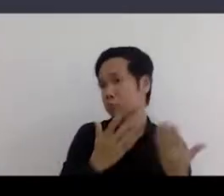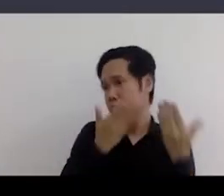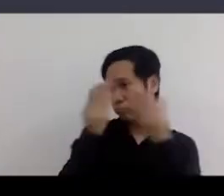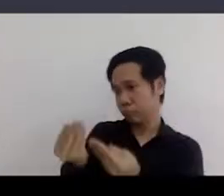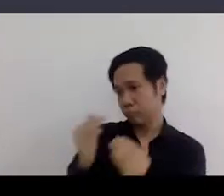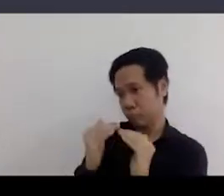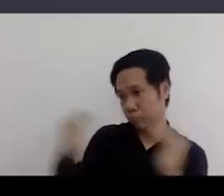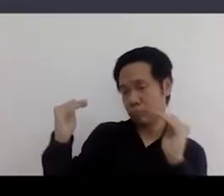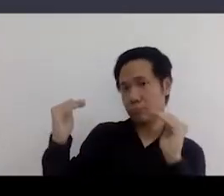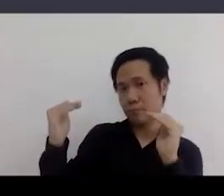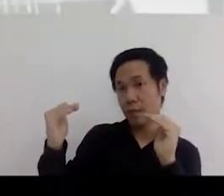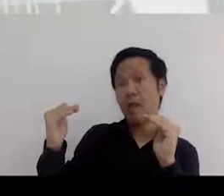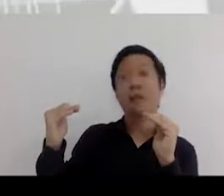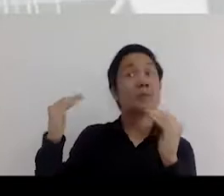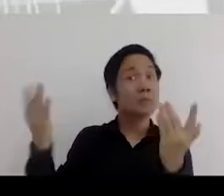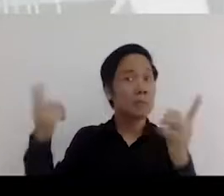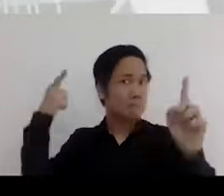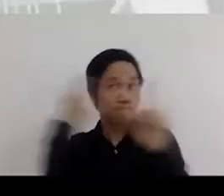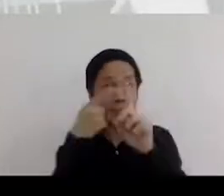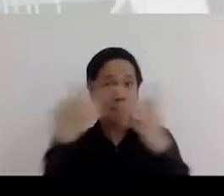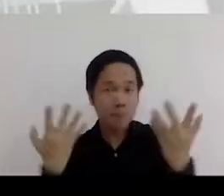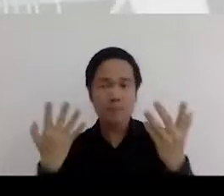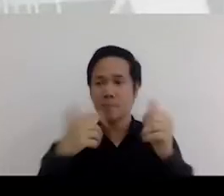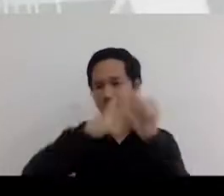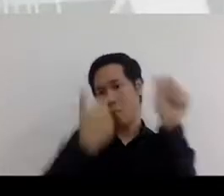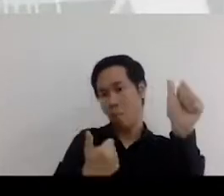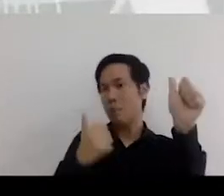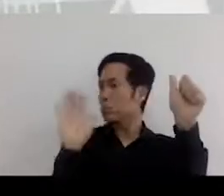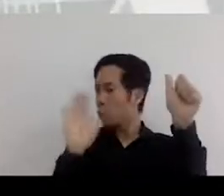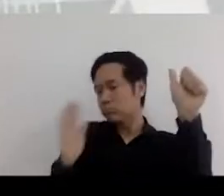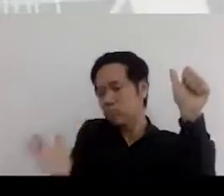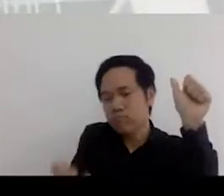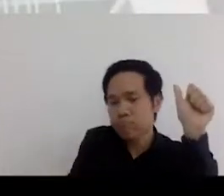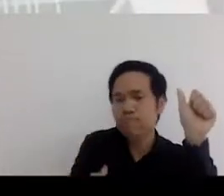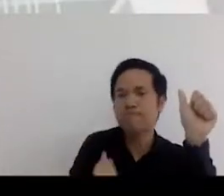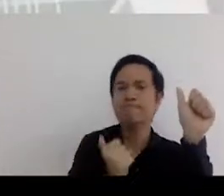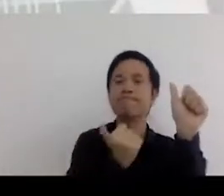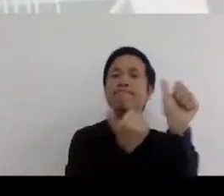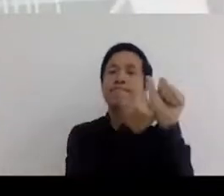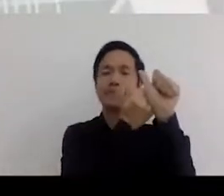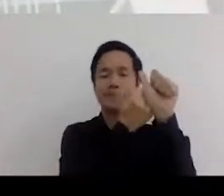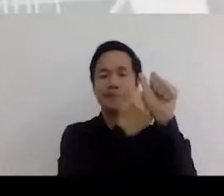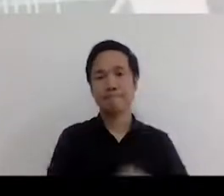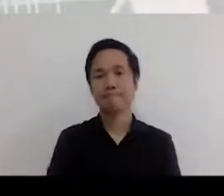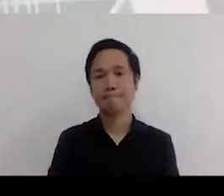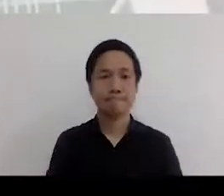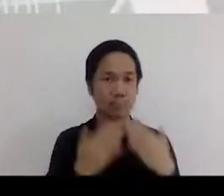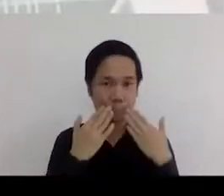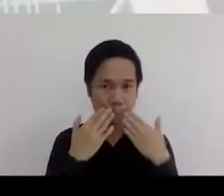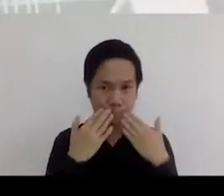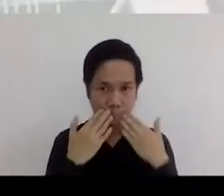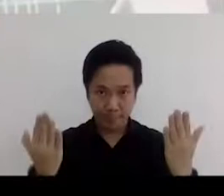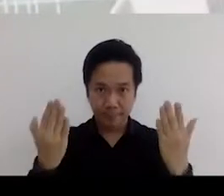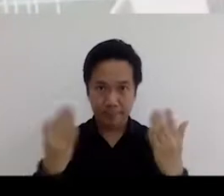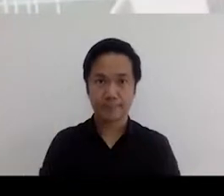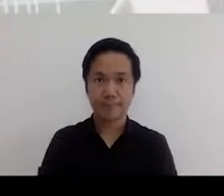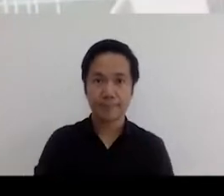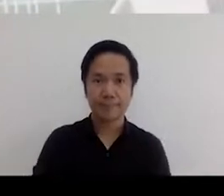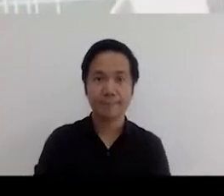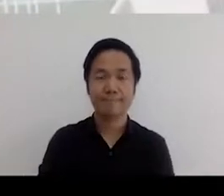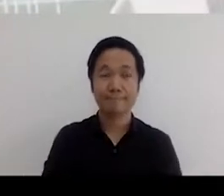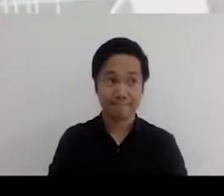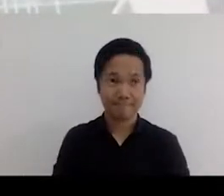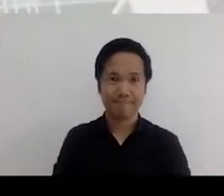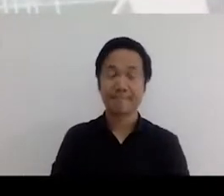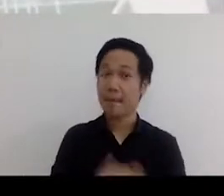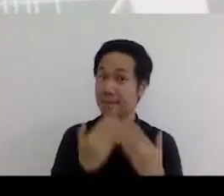Thank you very much for your intervention and for reminding us at the very end that